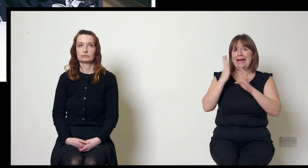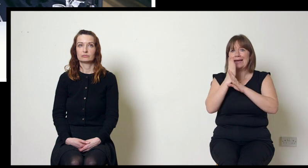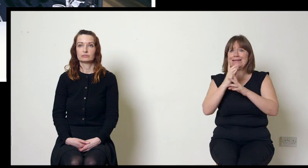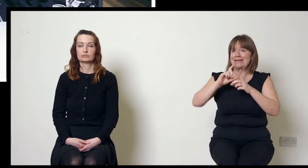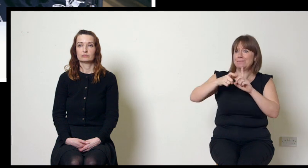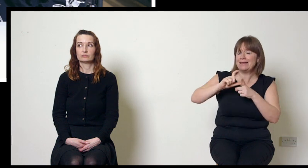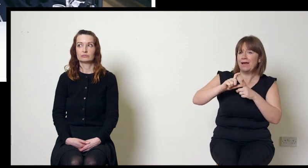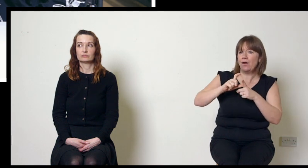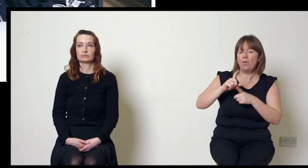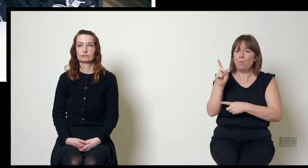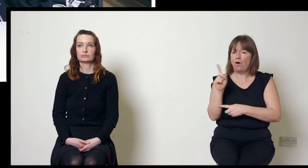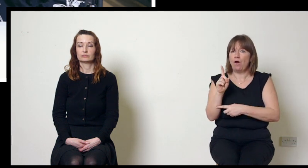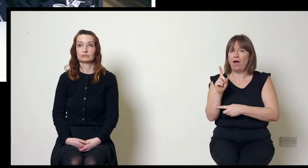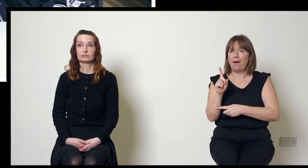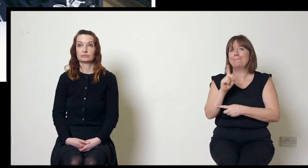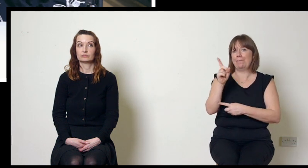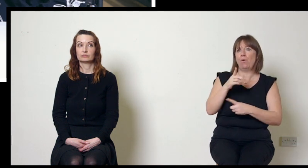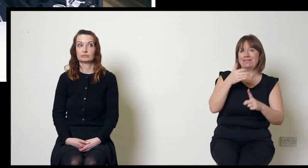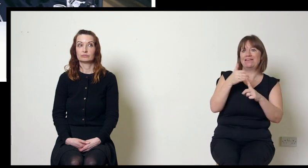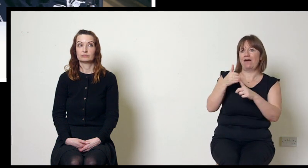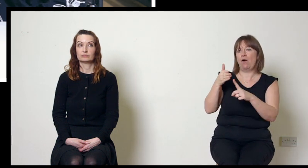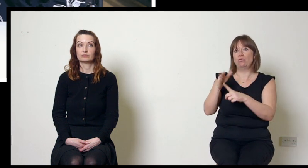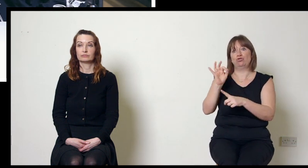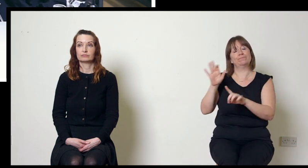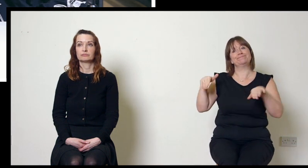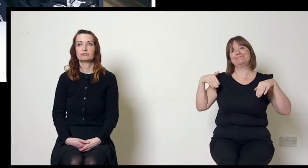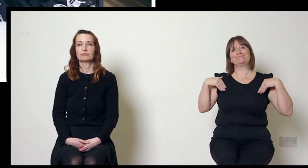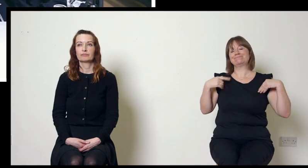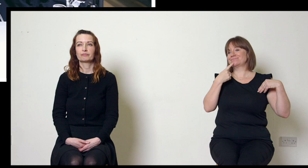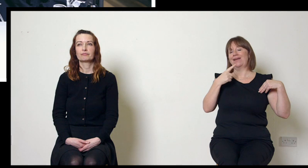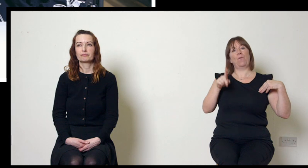And people can identify that, they can choose not to, completely. That’s people's prerogative.